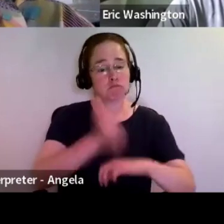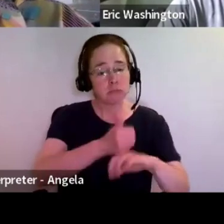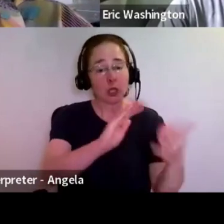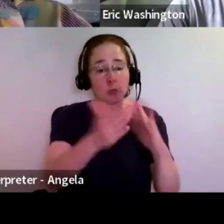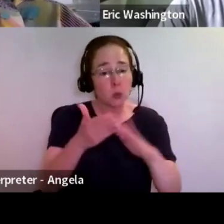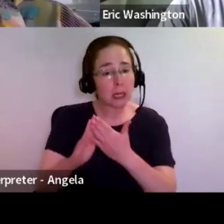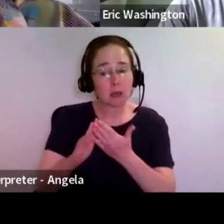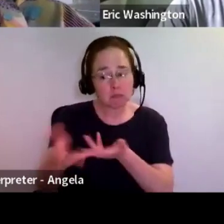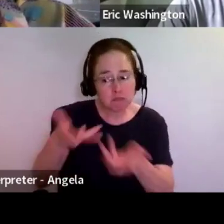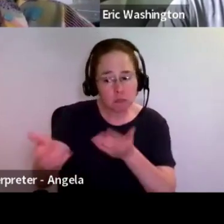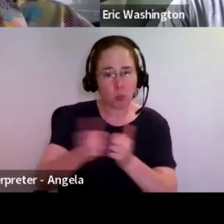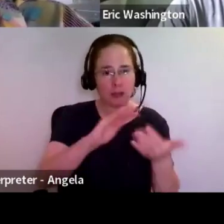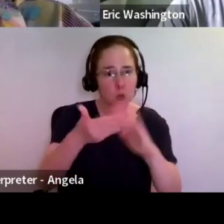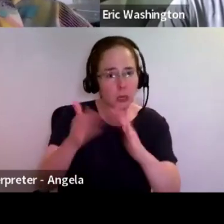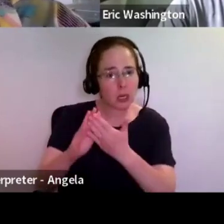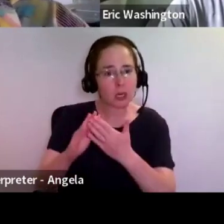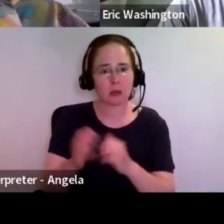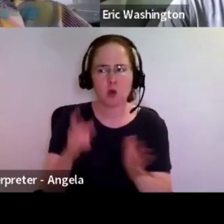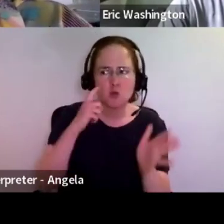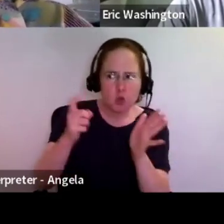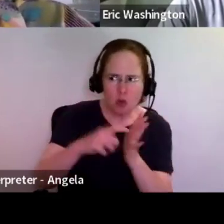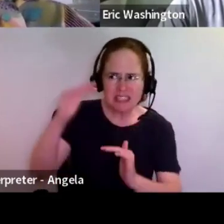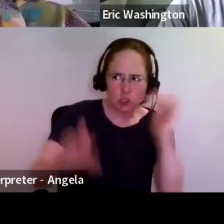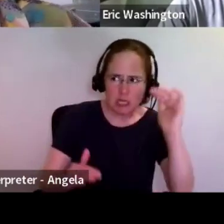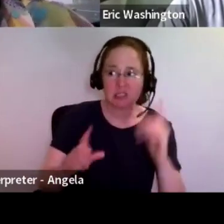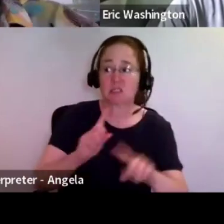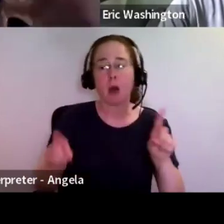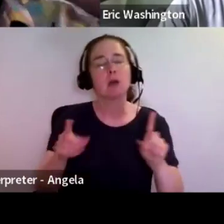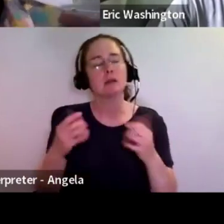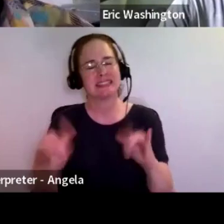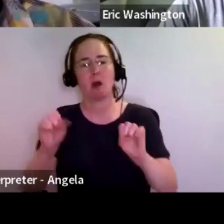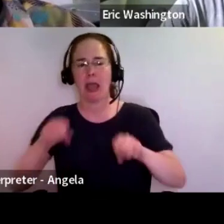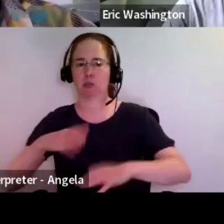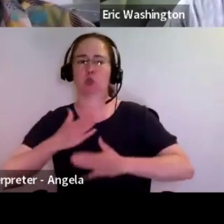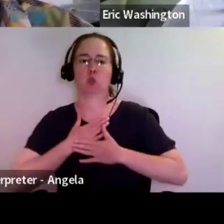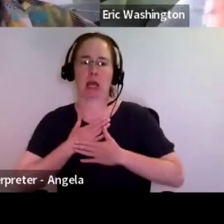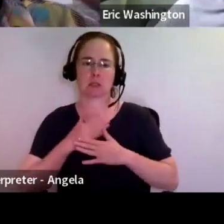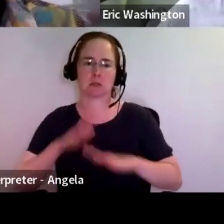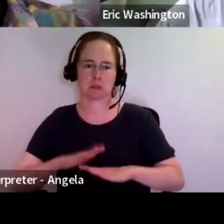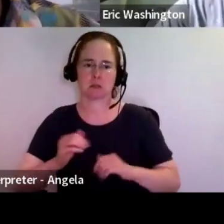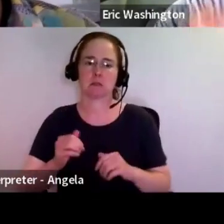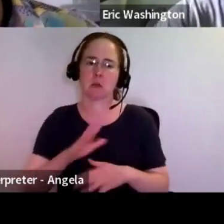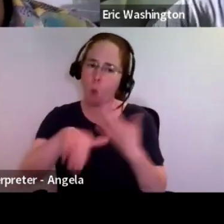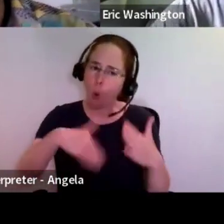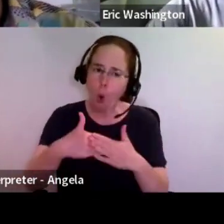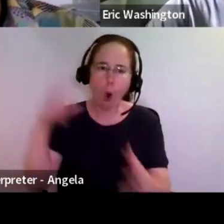community, knowing this injustice, but also being able to rest. And I think all that together is what keeps me going